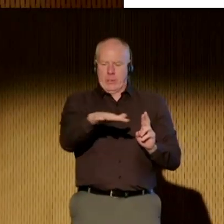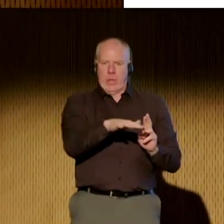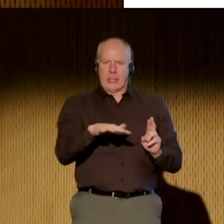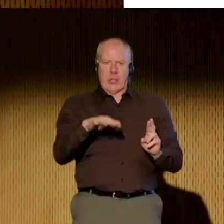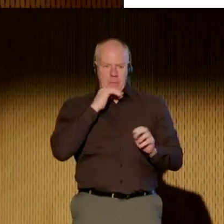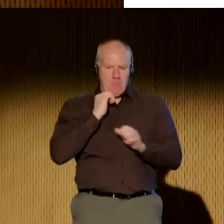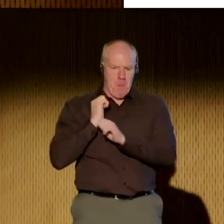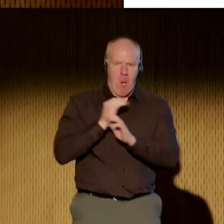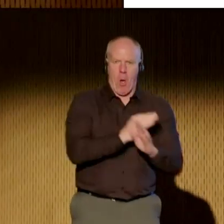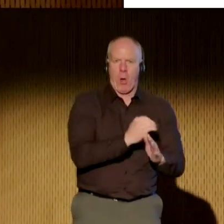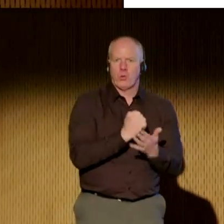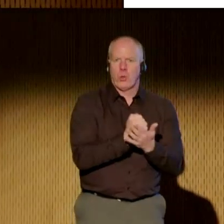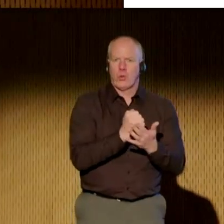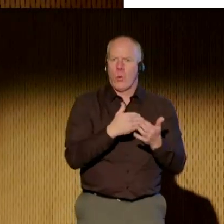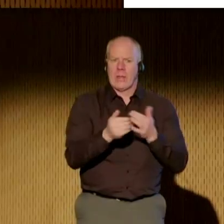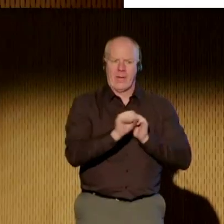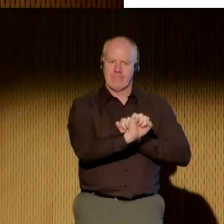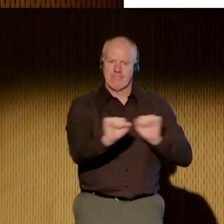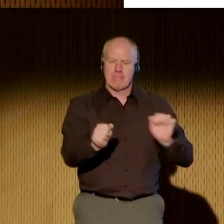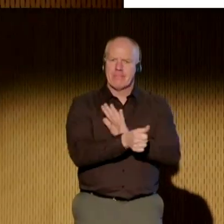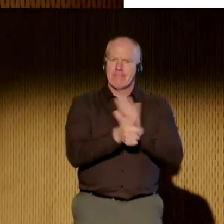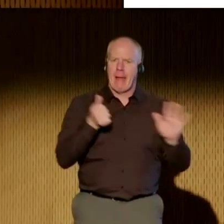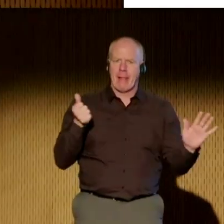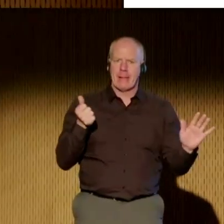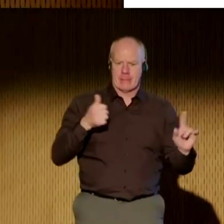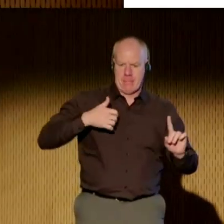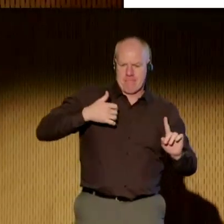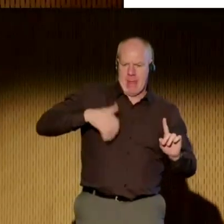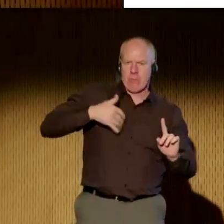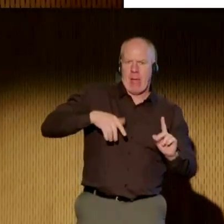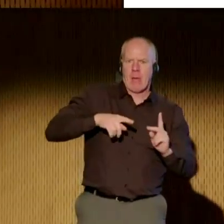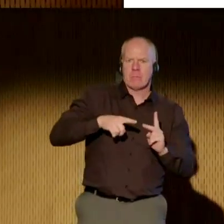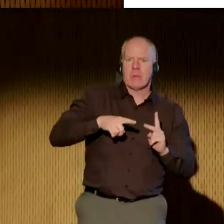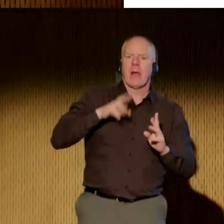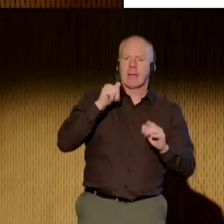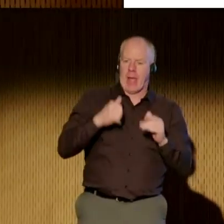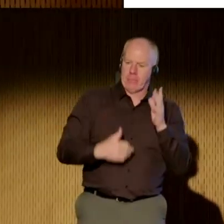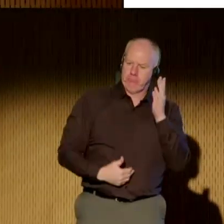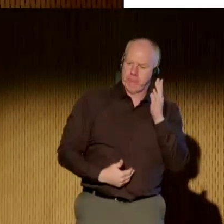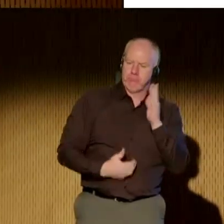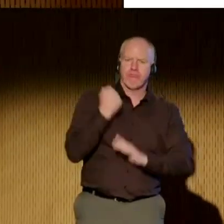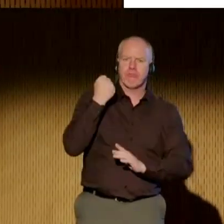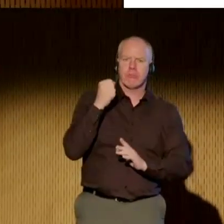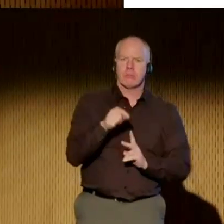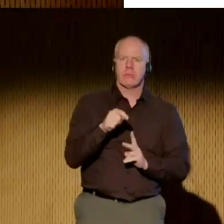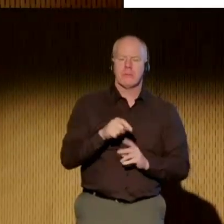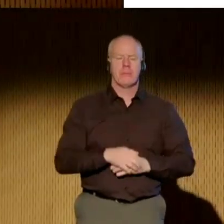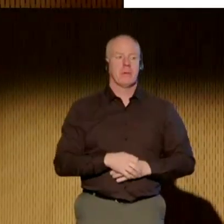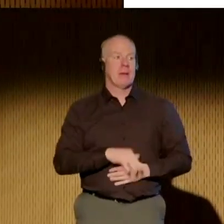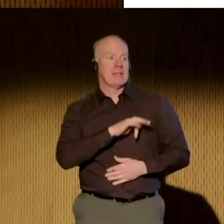student regardless their talent, background can truly thrive". So I'm personally very